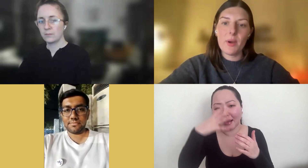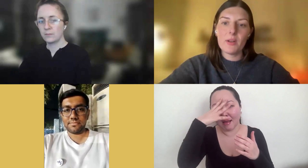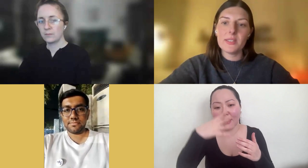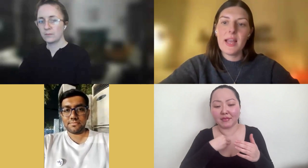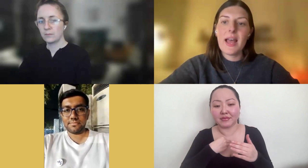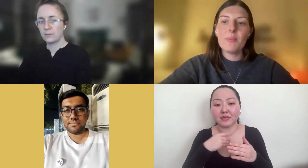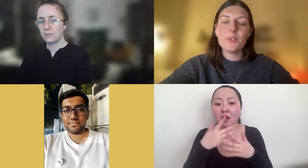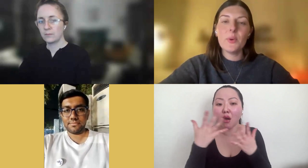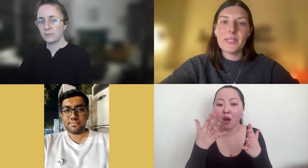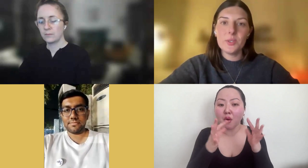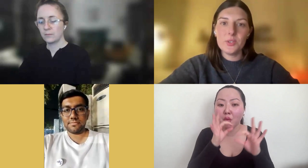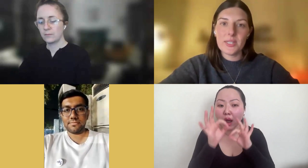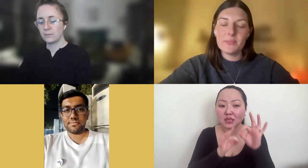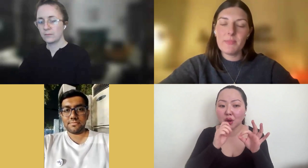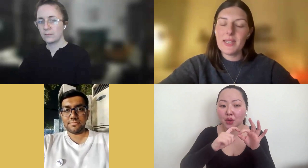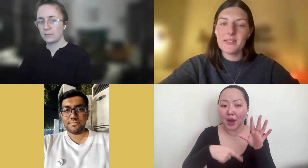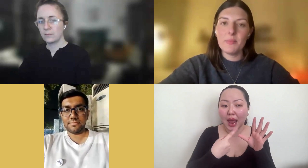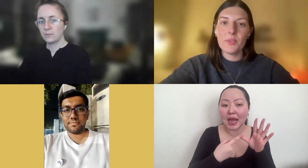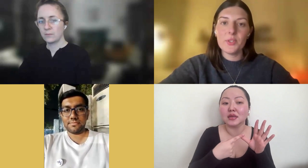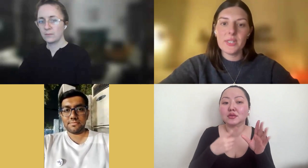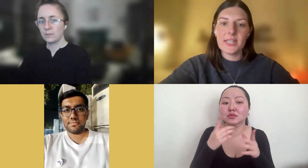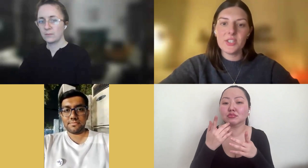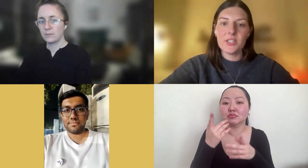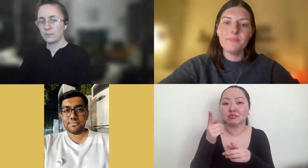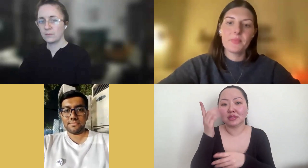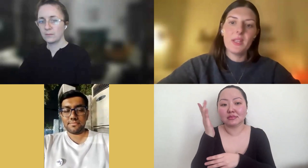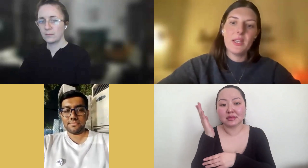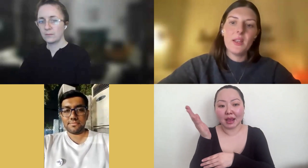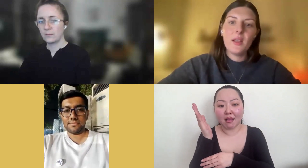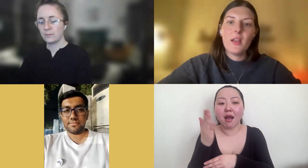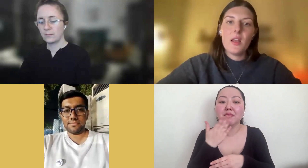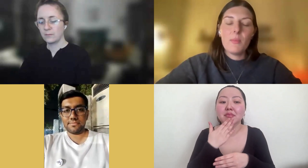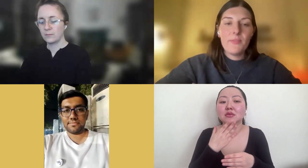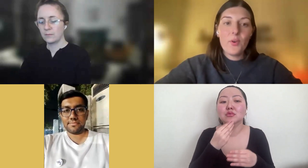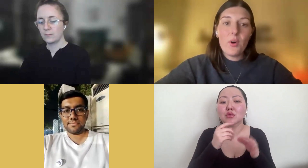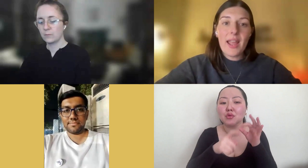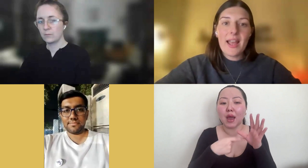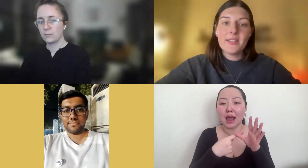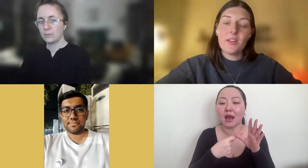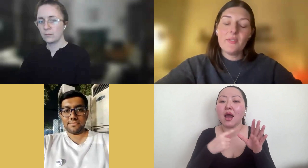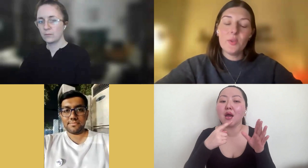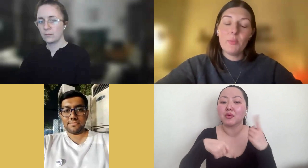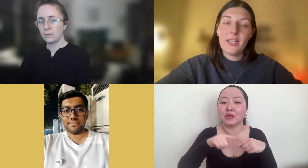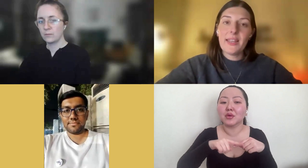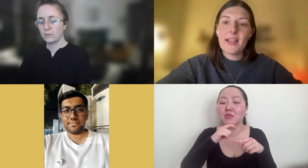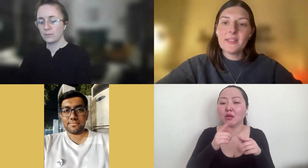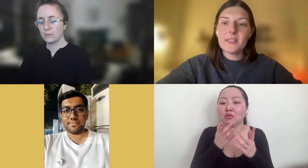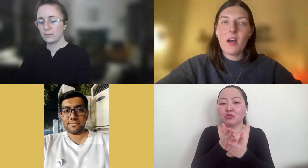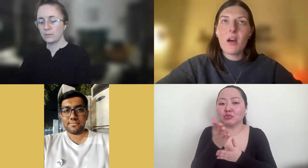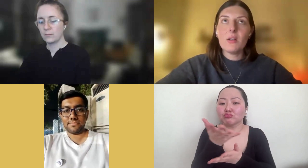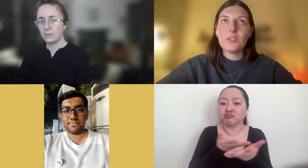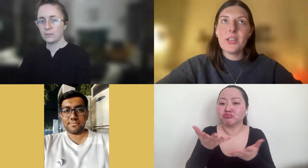Q&A box and we will do our best to address them. Before I hand it over to our guests I